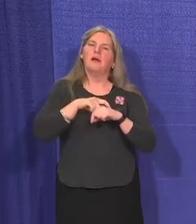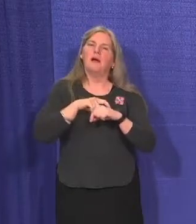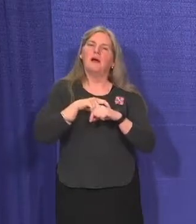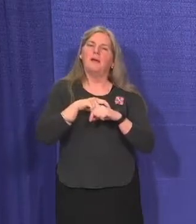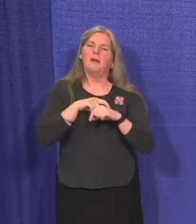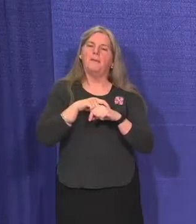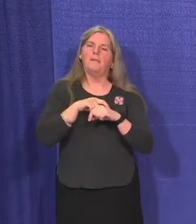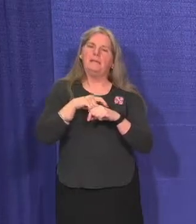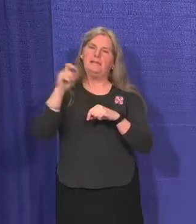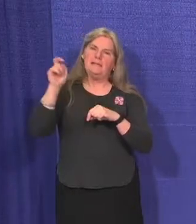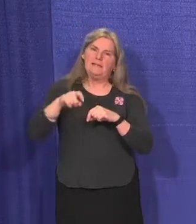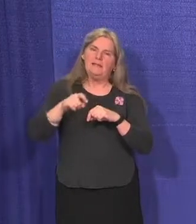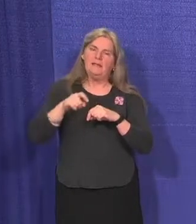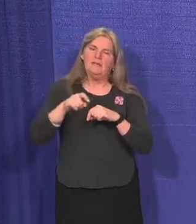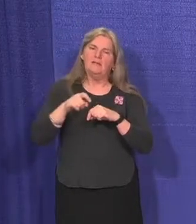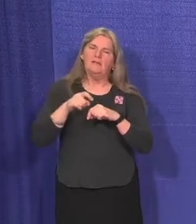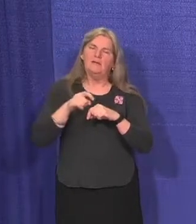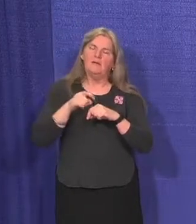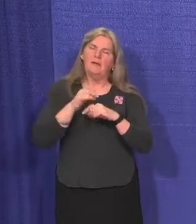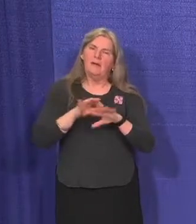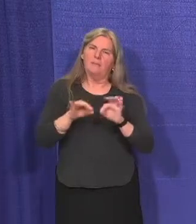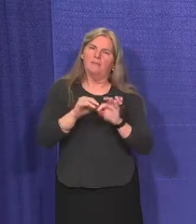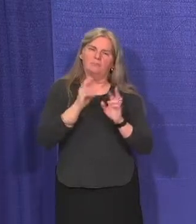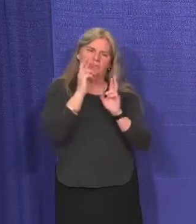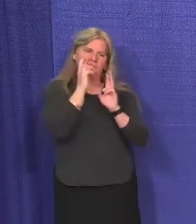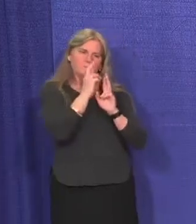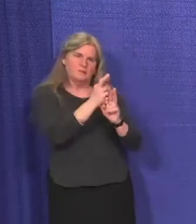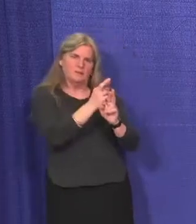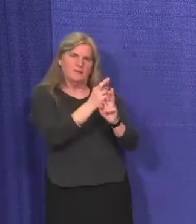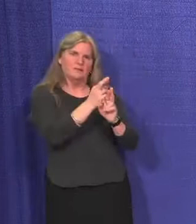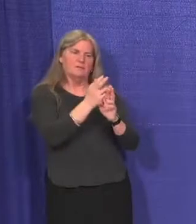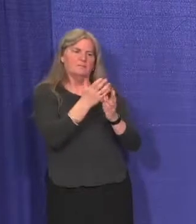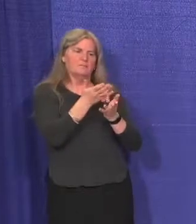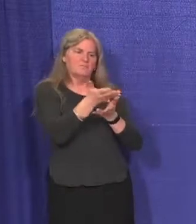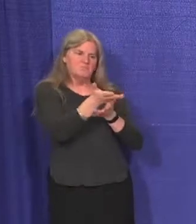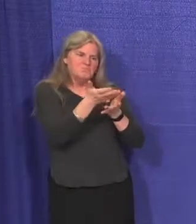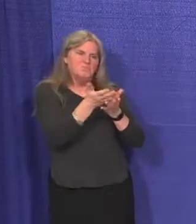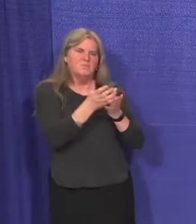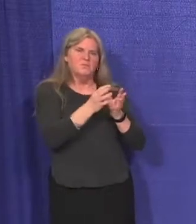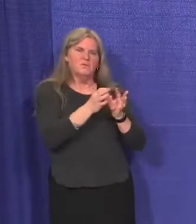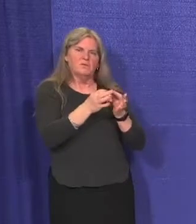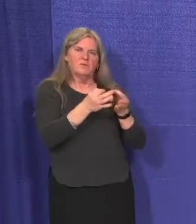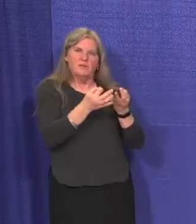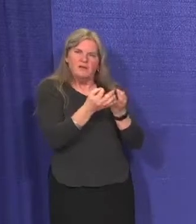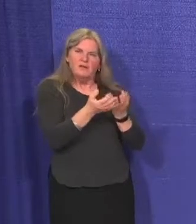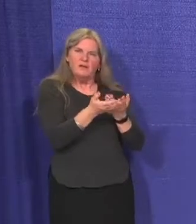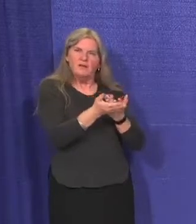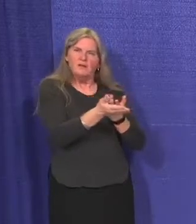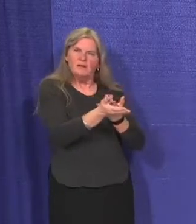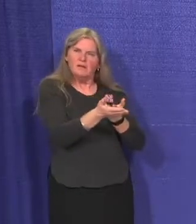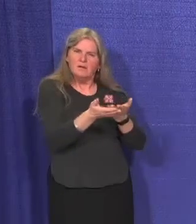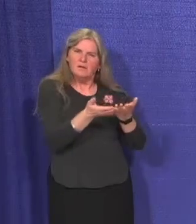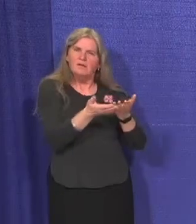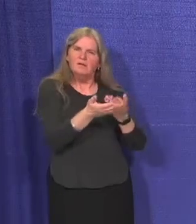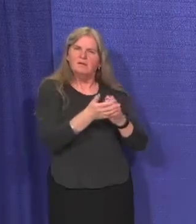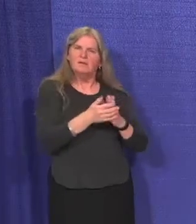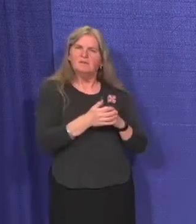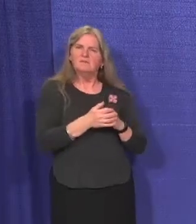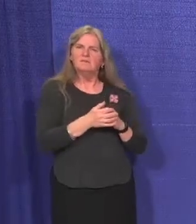Those things take time. When we recognize there is public health or exposure risk